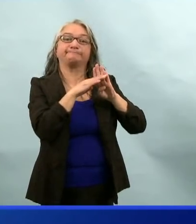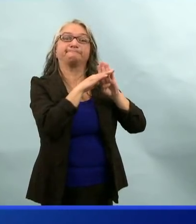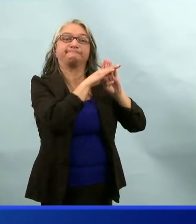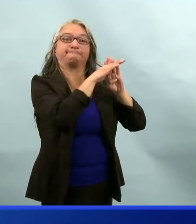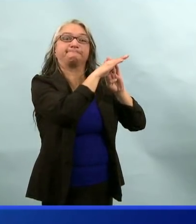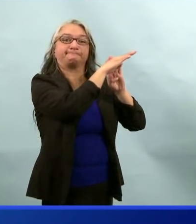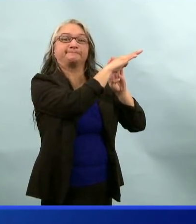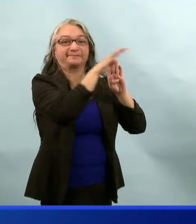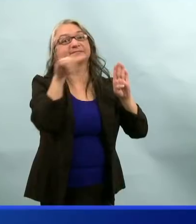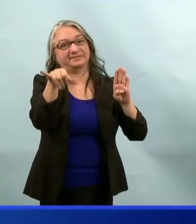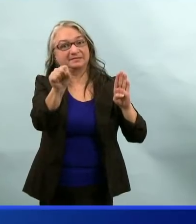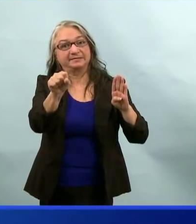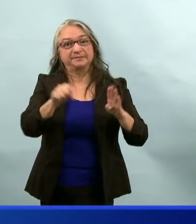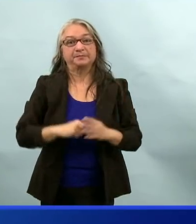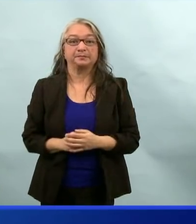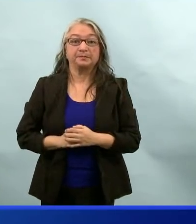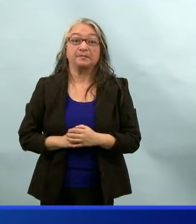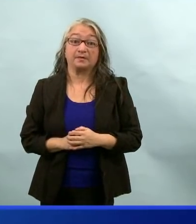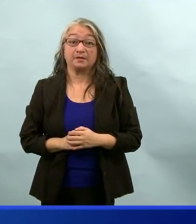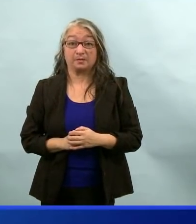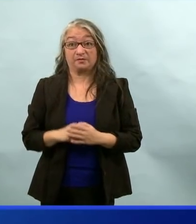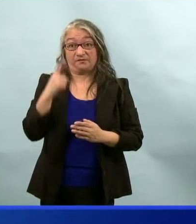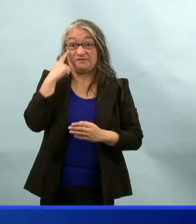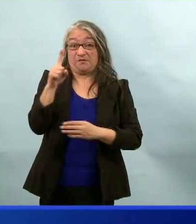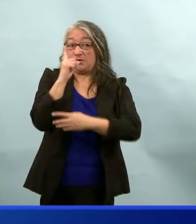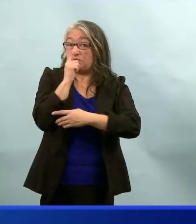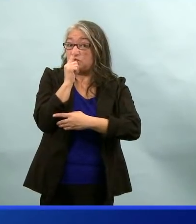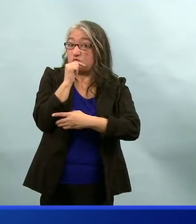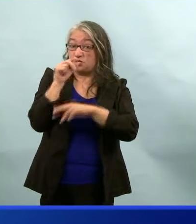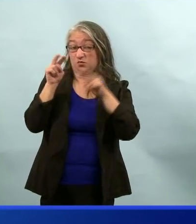specific questions but you know they are very active and you could argue that they're one of